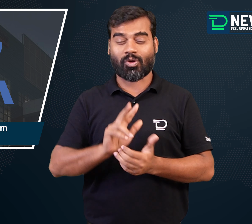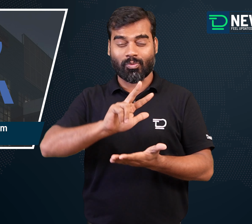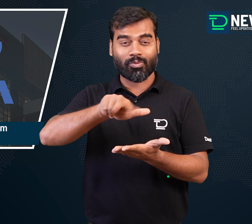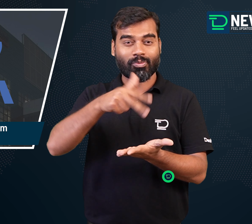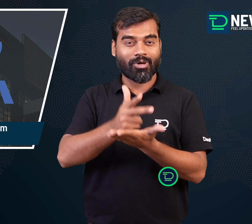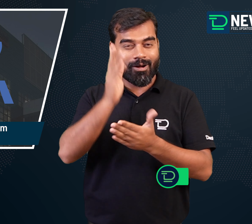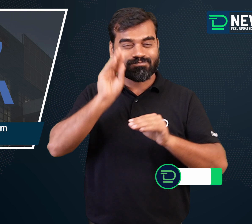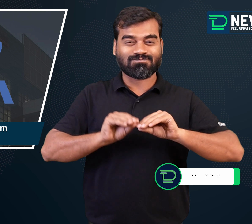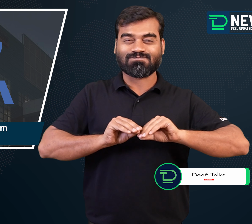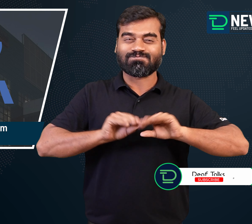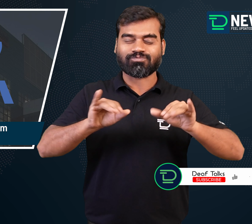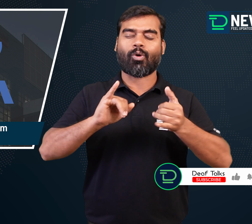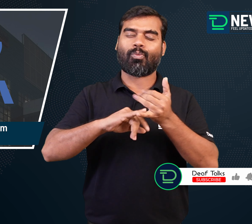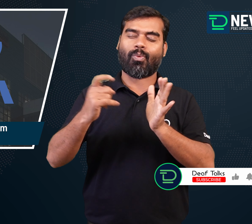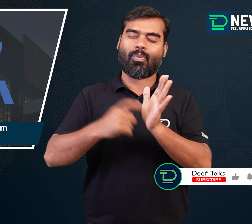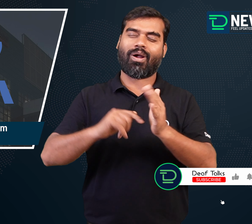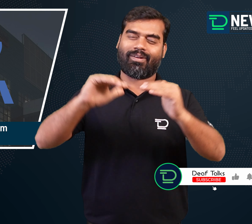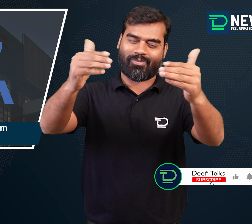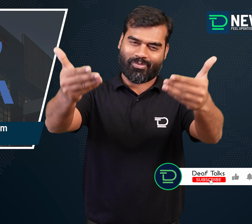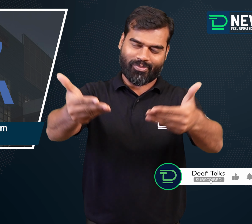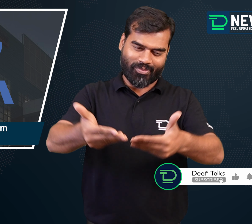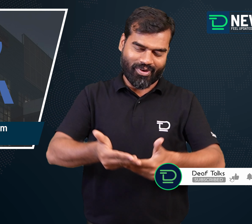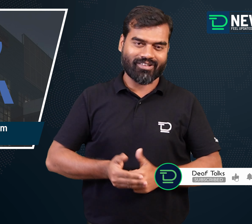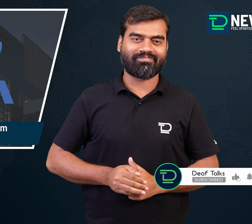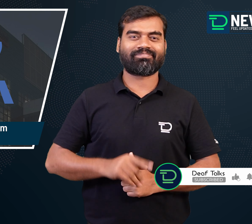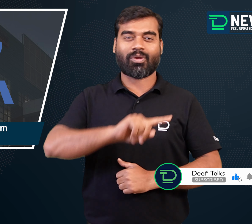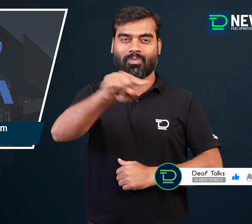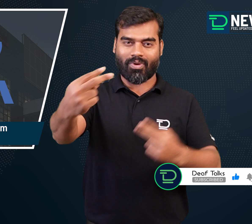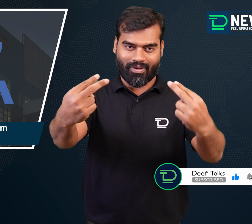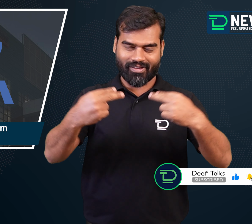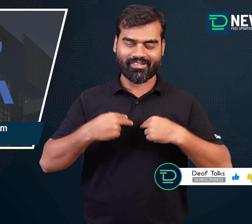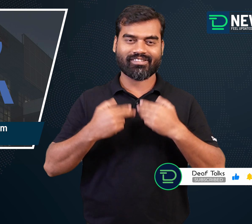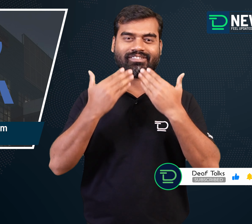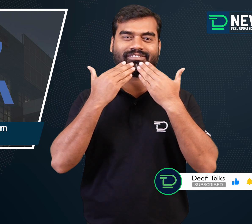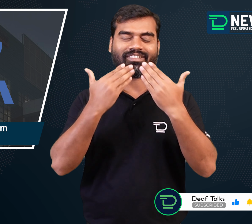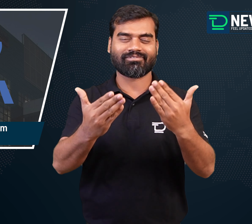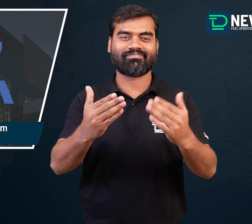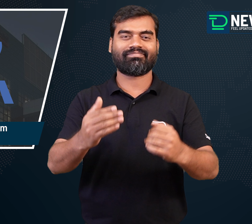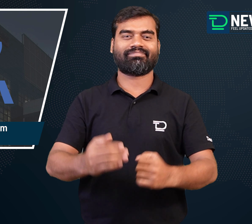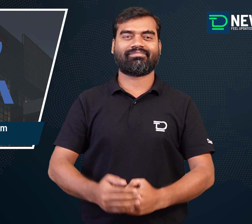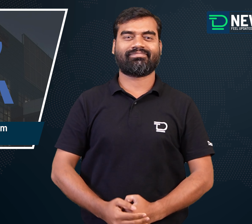Subscribe to Deaf Talks, and thanks for watching the news.